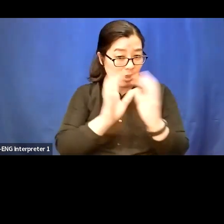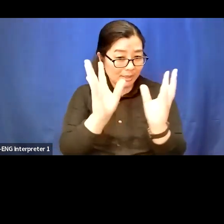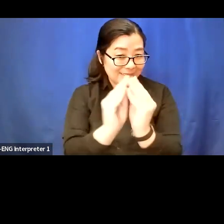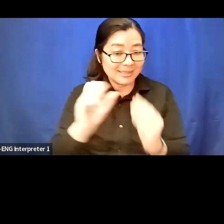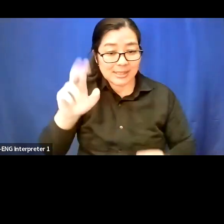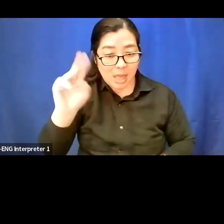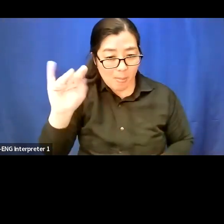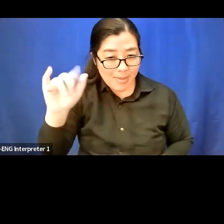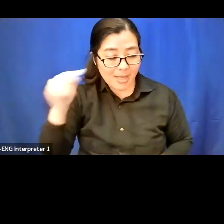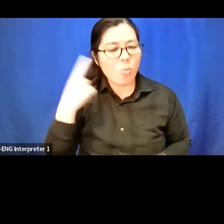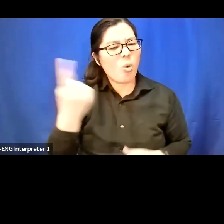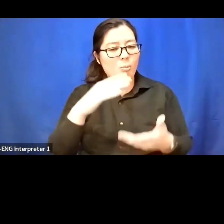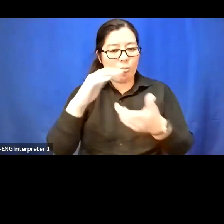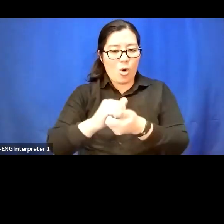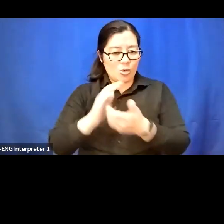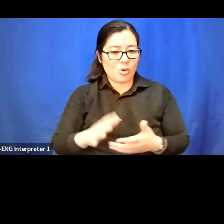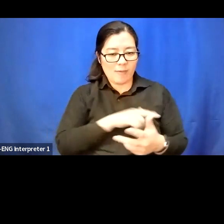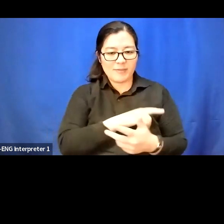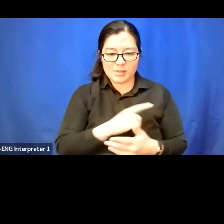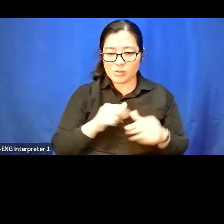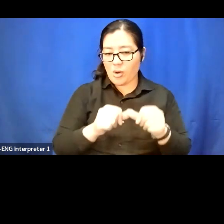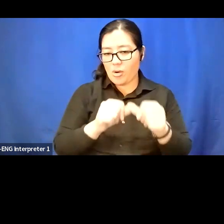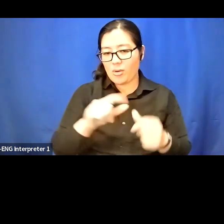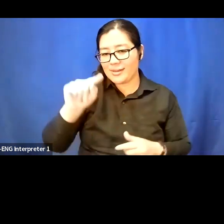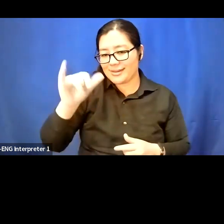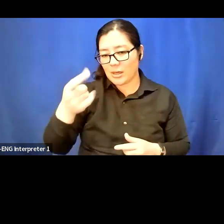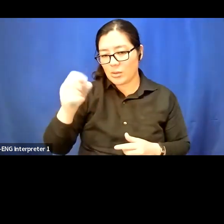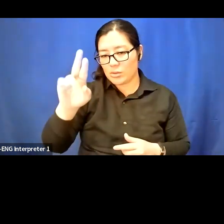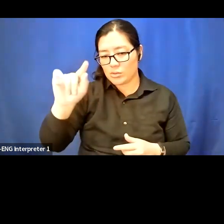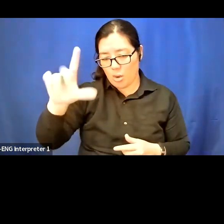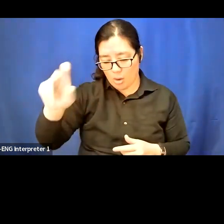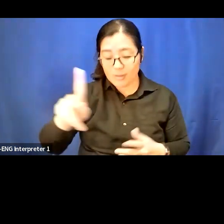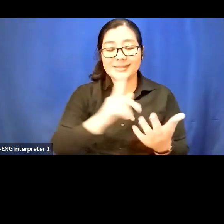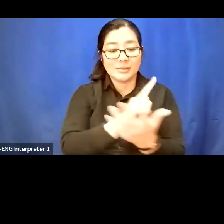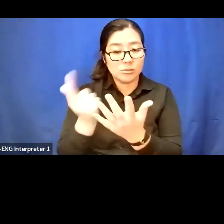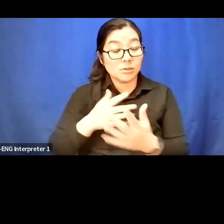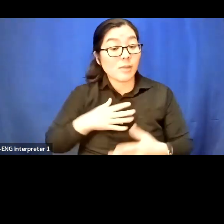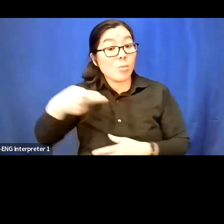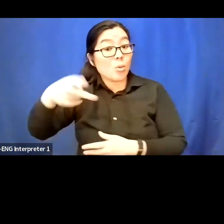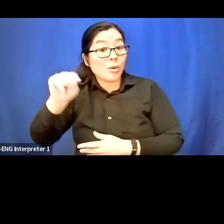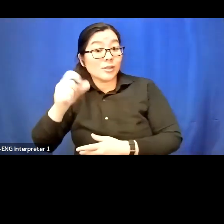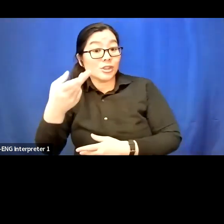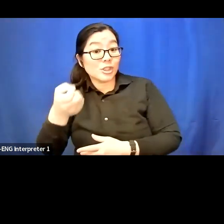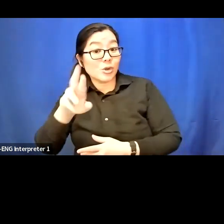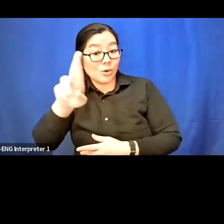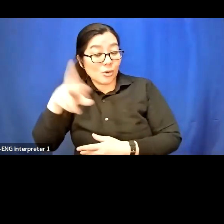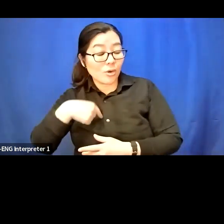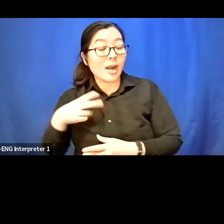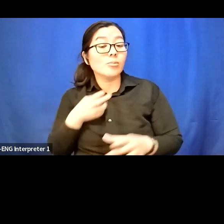one of the partners of this ongoing Tiger Talks series. My pronouns are she/her, and I am zooming from the unseated territory